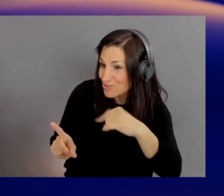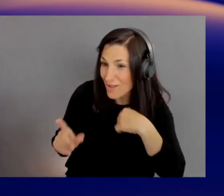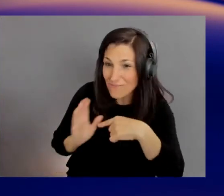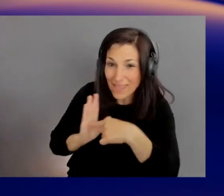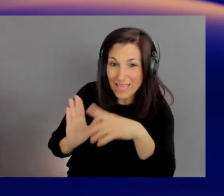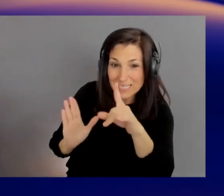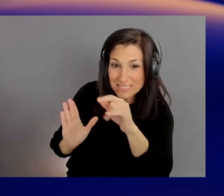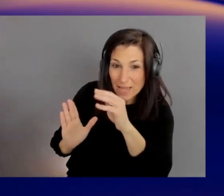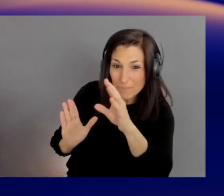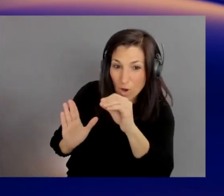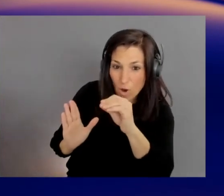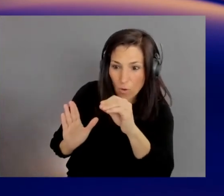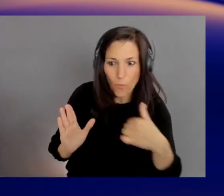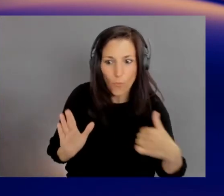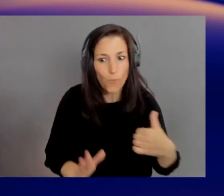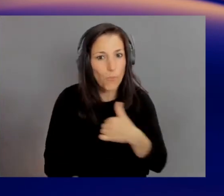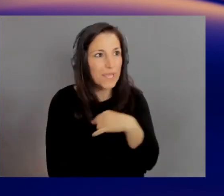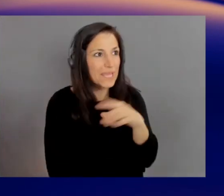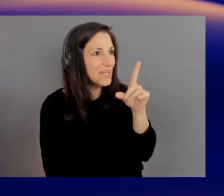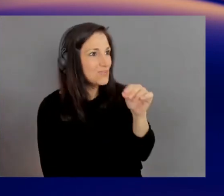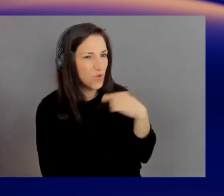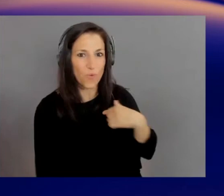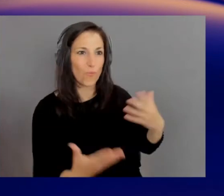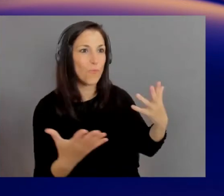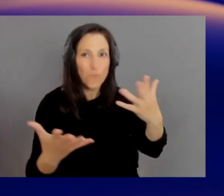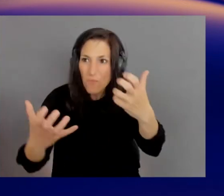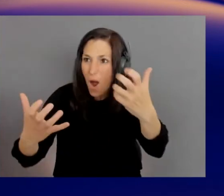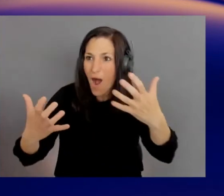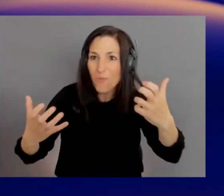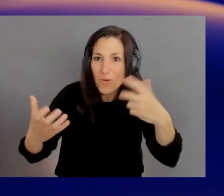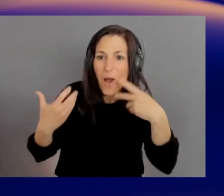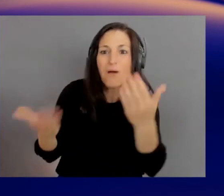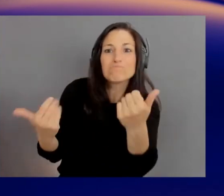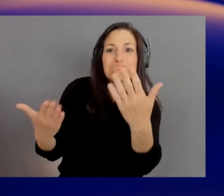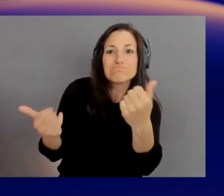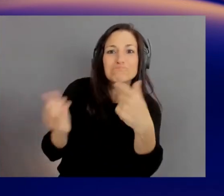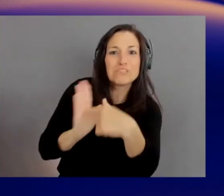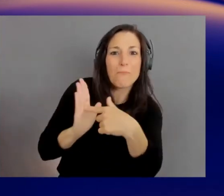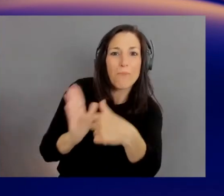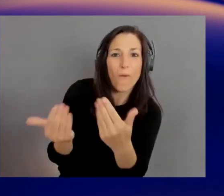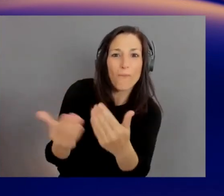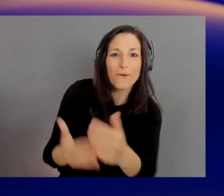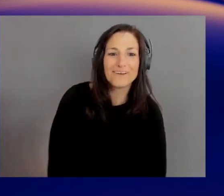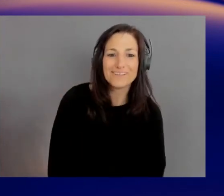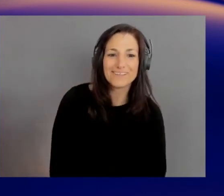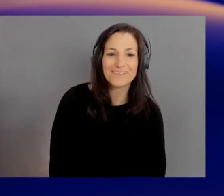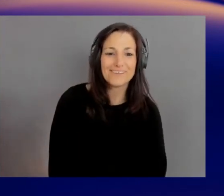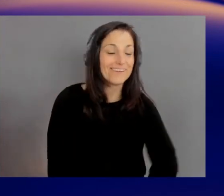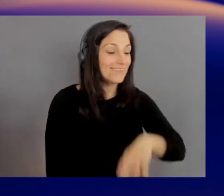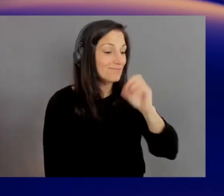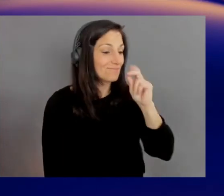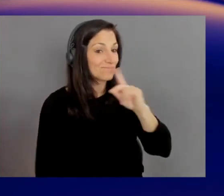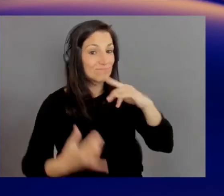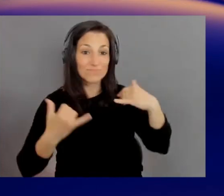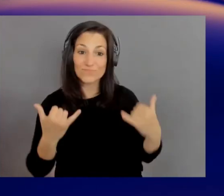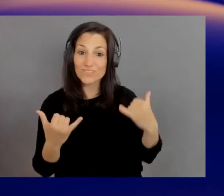We like demos. Demos are fun. Perfect. So for today what we thought we'd do is just demo the SageMaker native